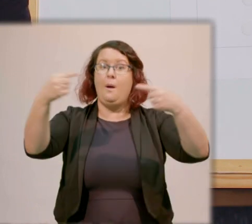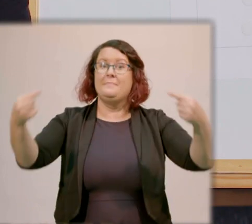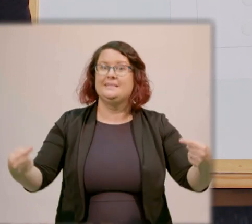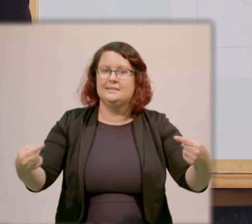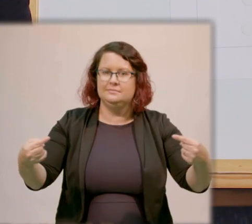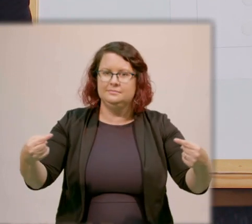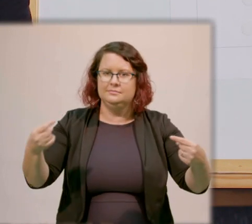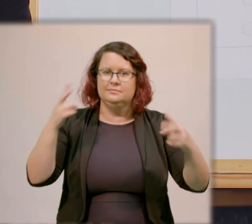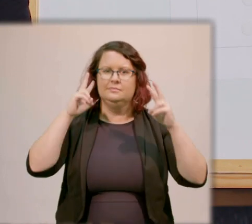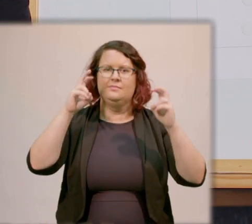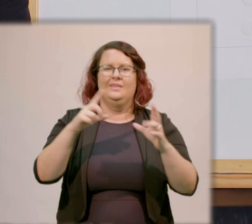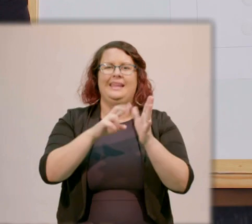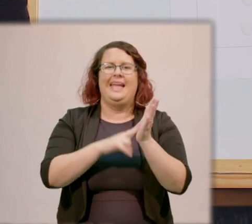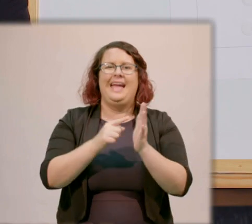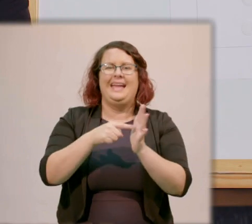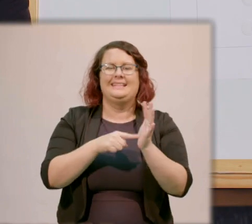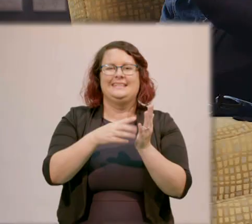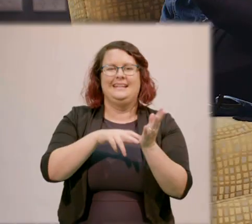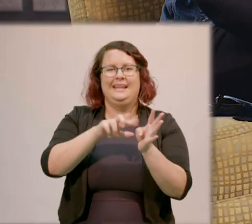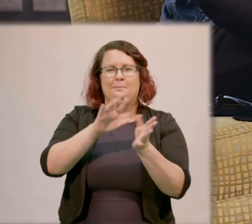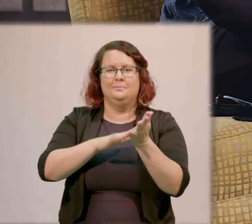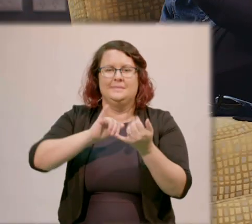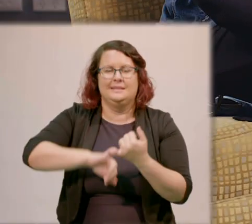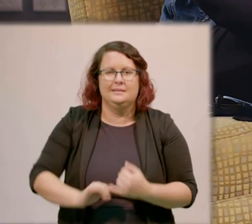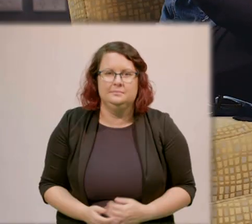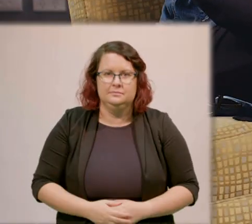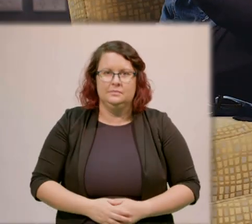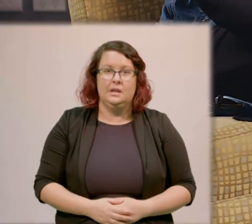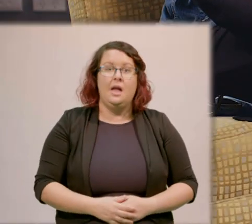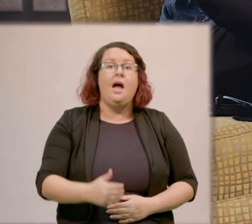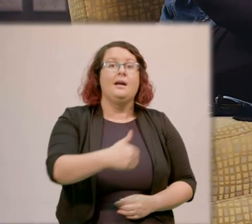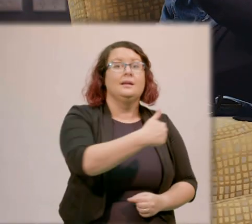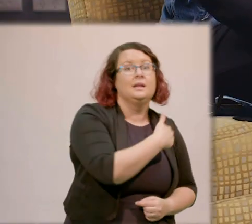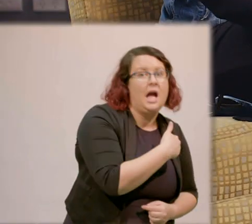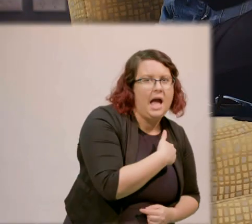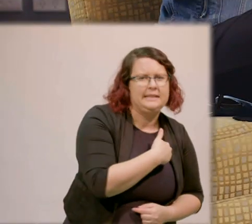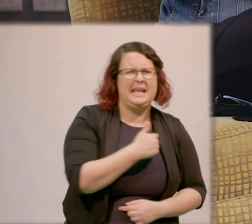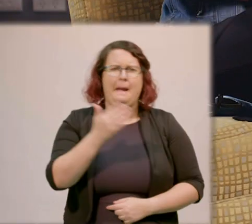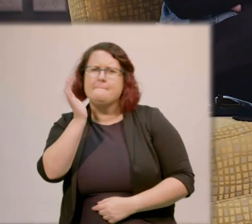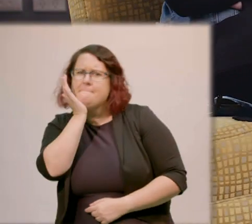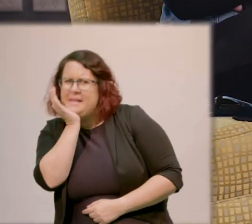These words are called 'antonyms'. Cinderella was kind, Cinders Rox was mean.